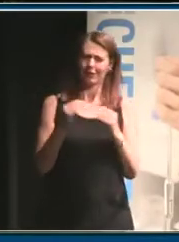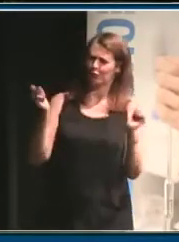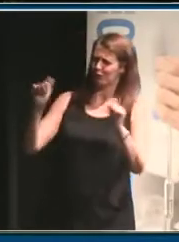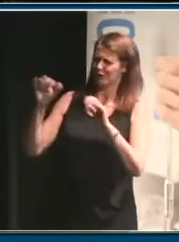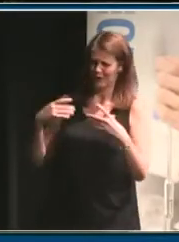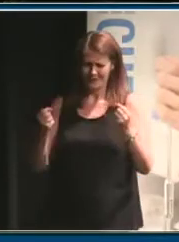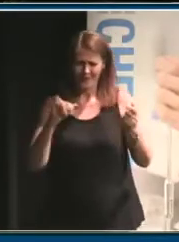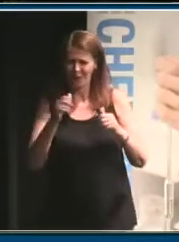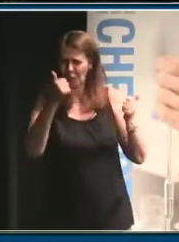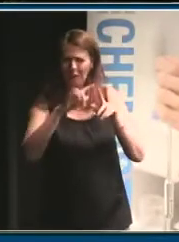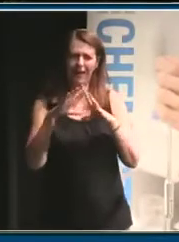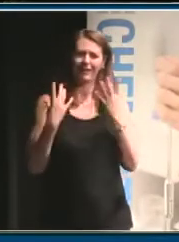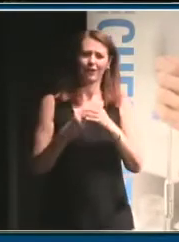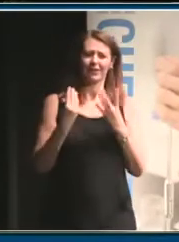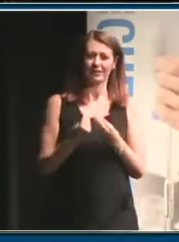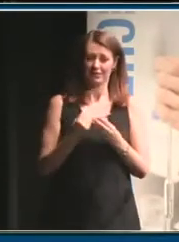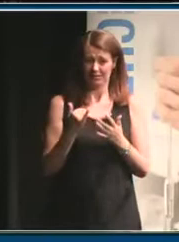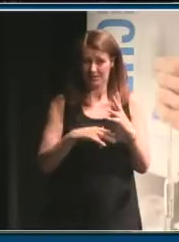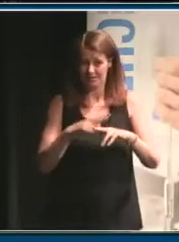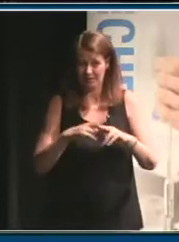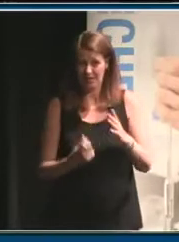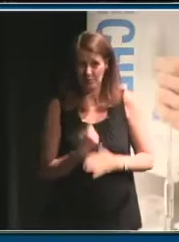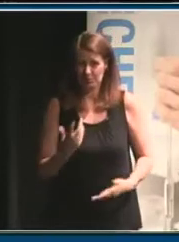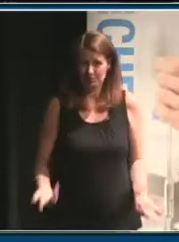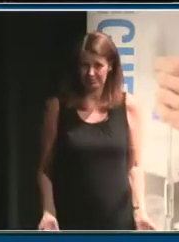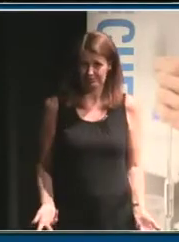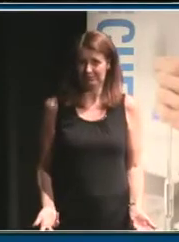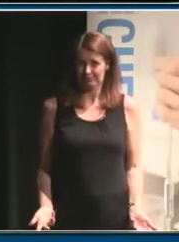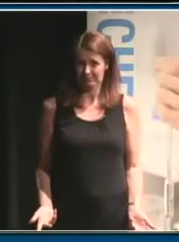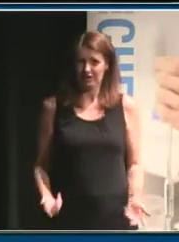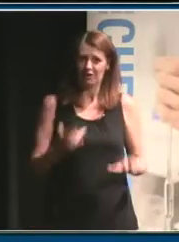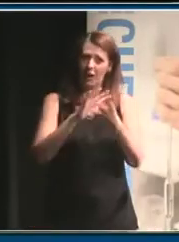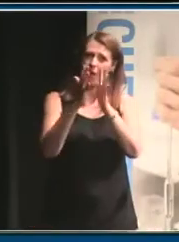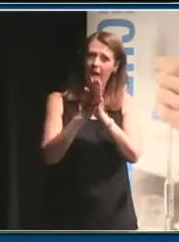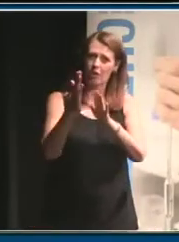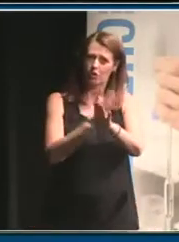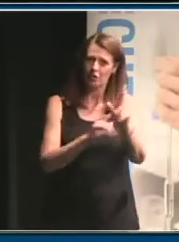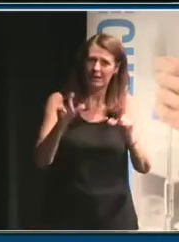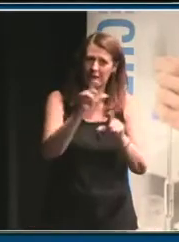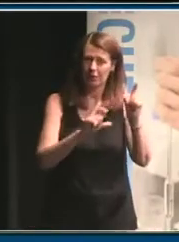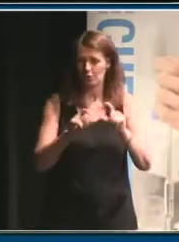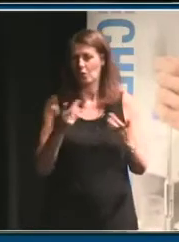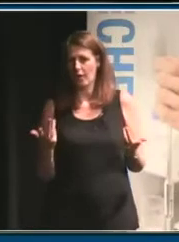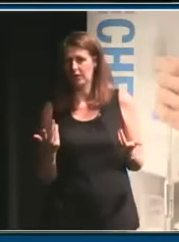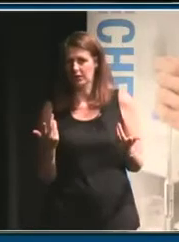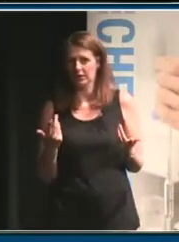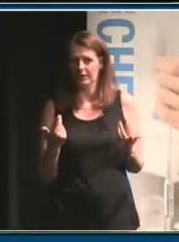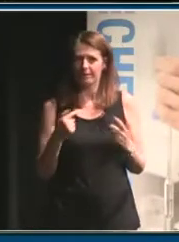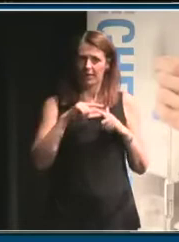could happen?” Stuff happens all right. So the way green chemistry… obviously we are standing on the